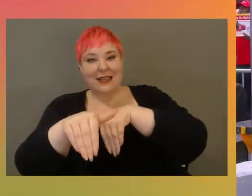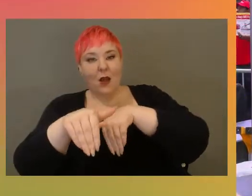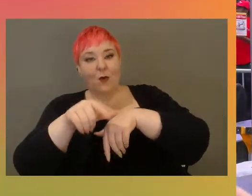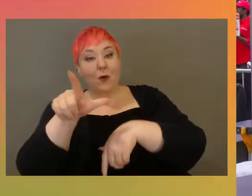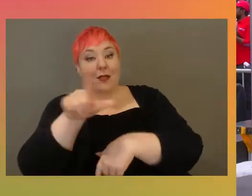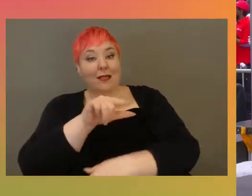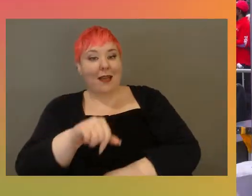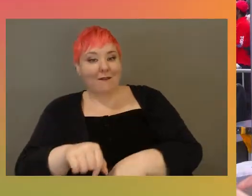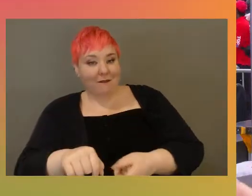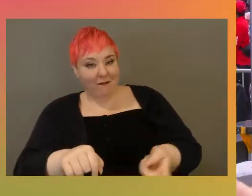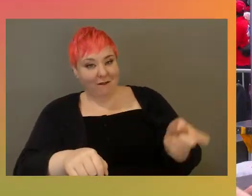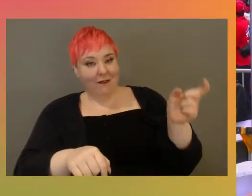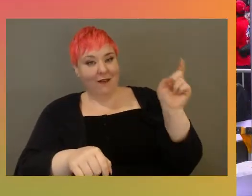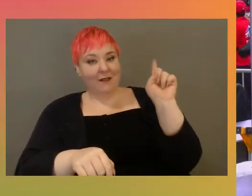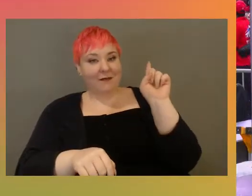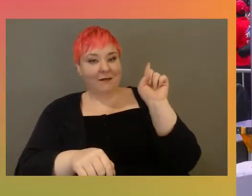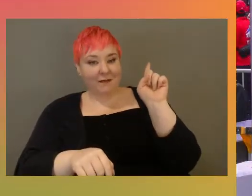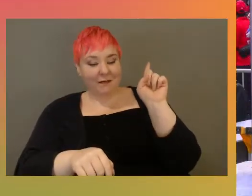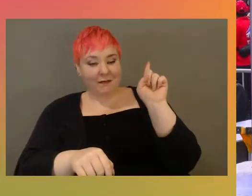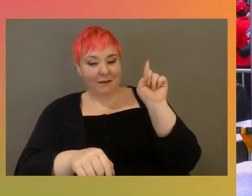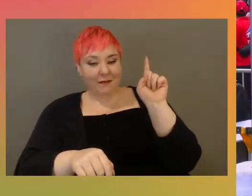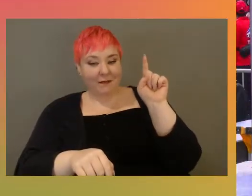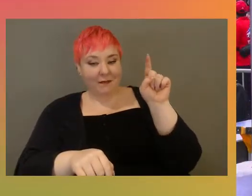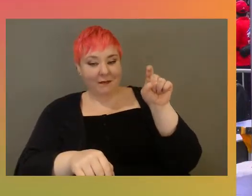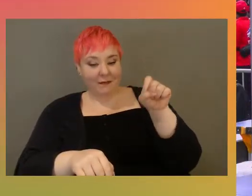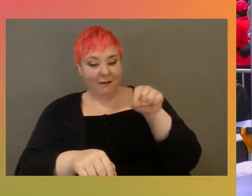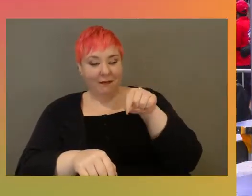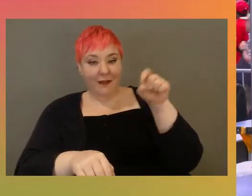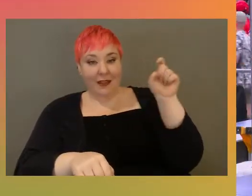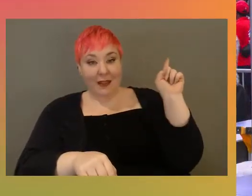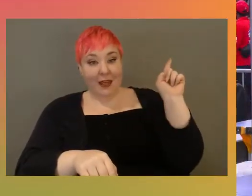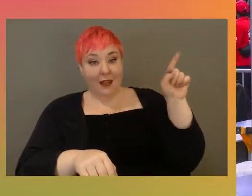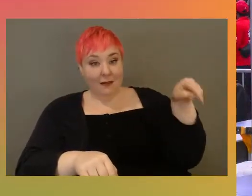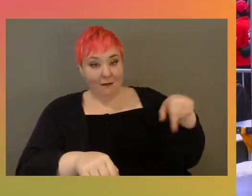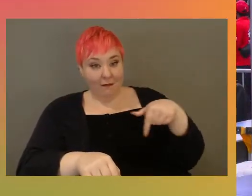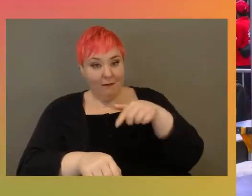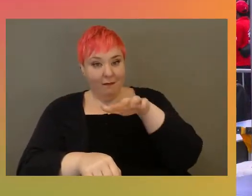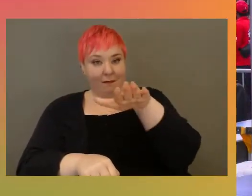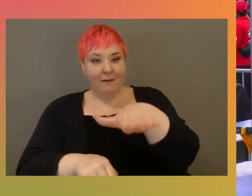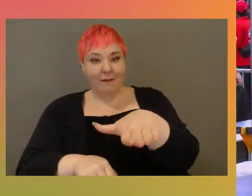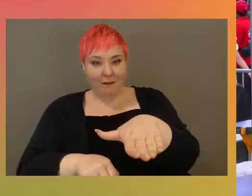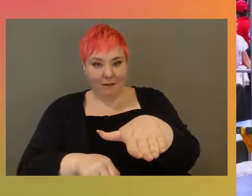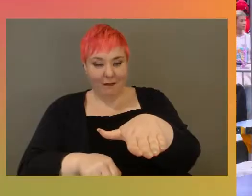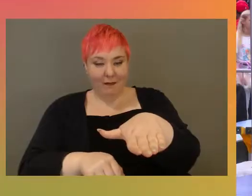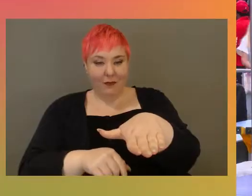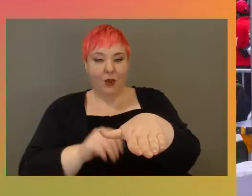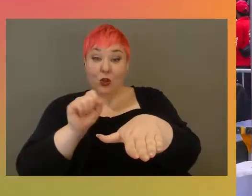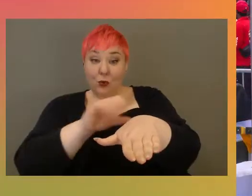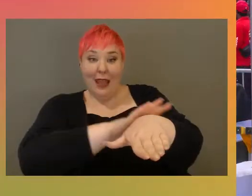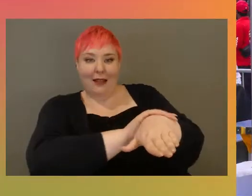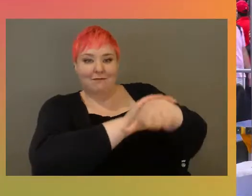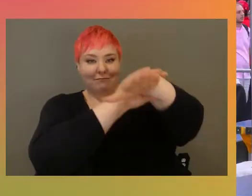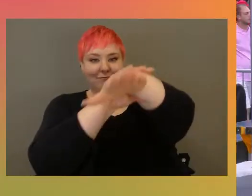UNDERNEATH.